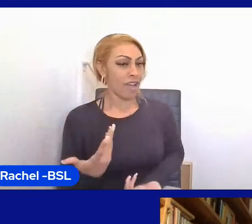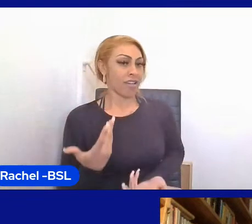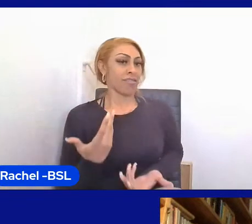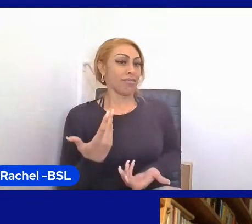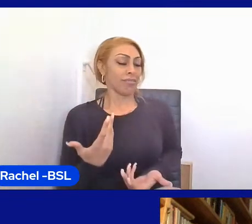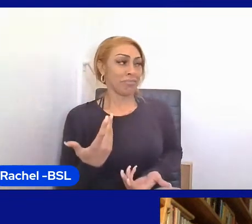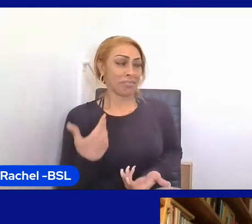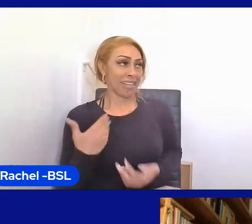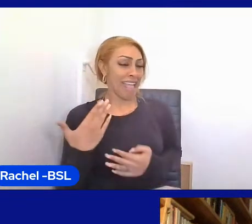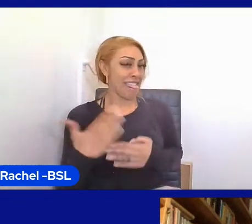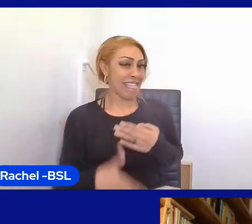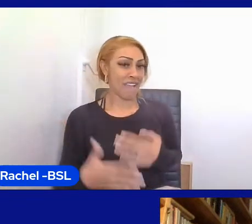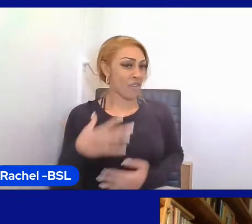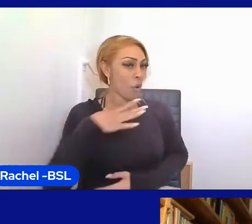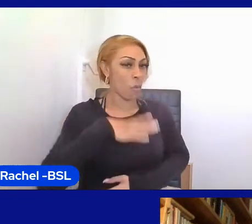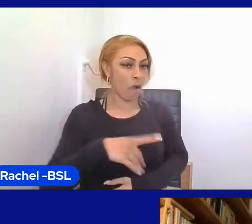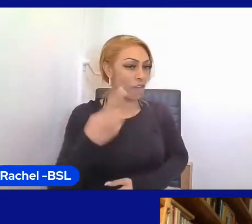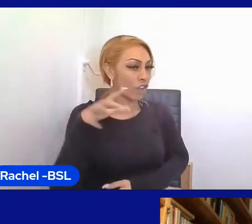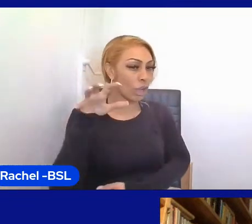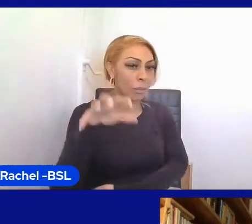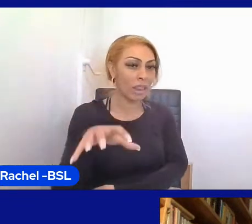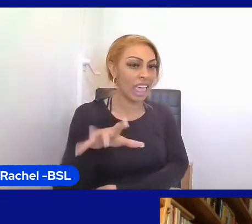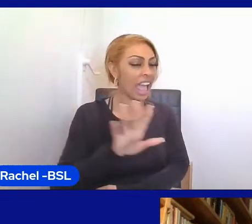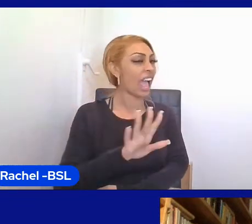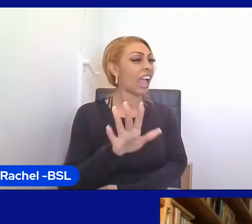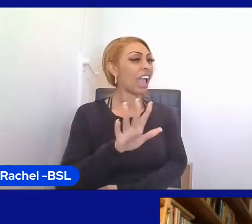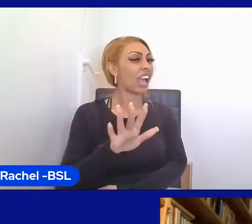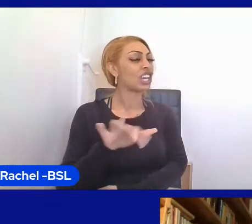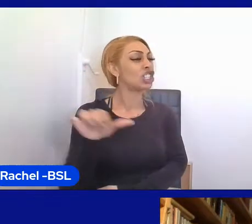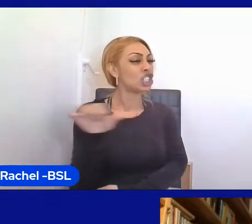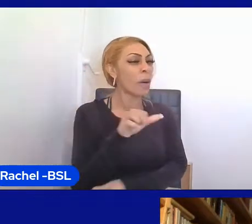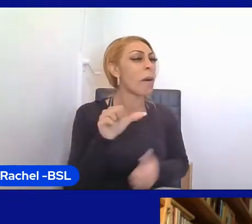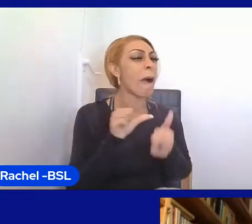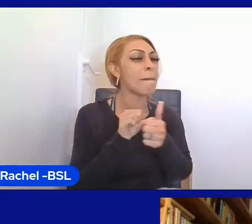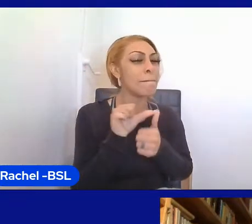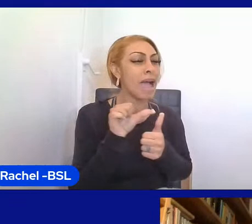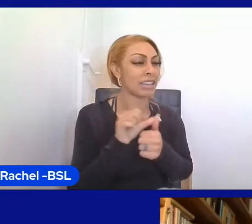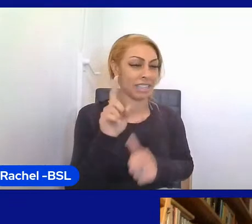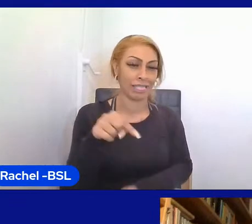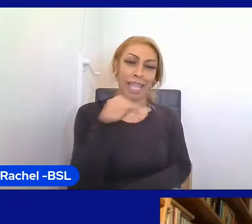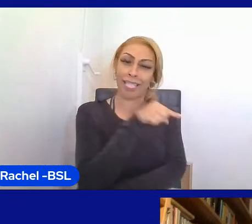Surely we can do better than that. That was the fundamental question